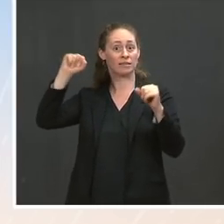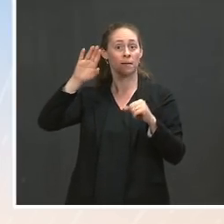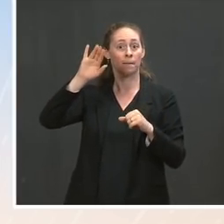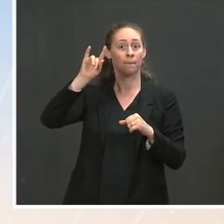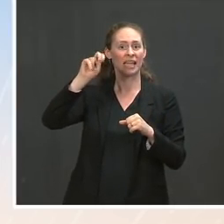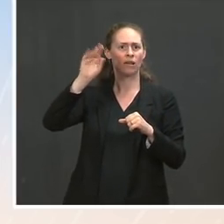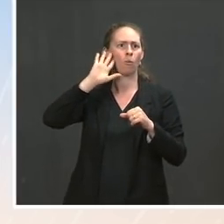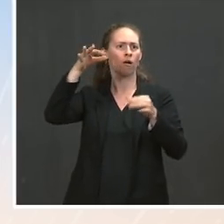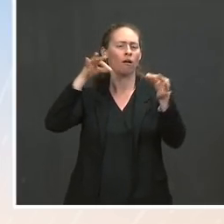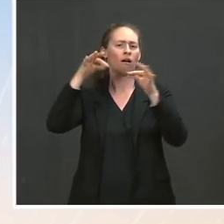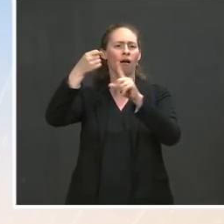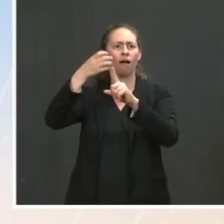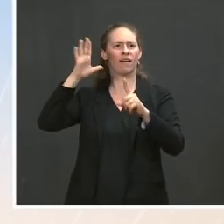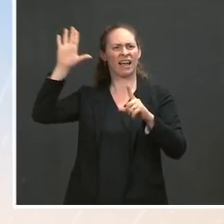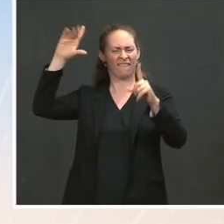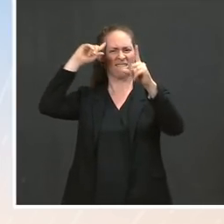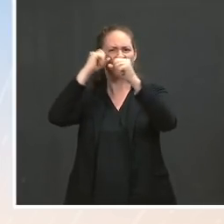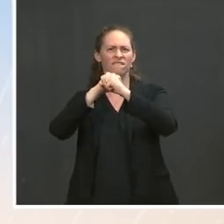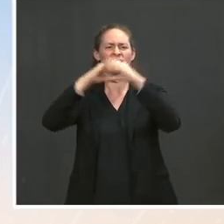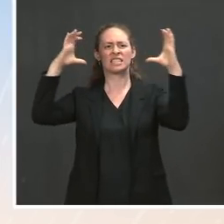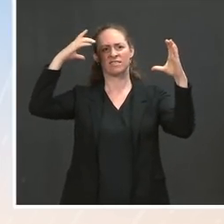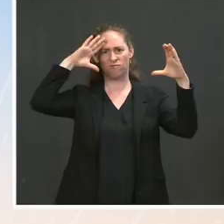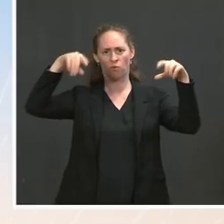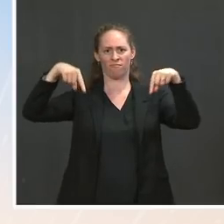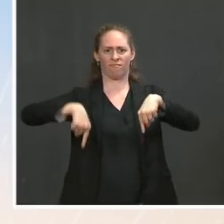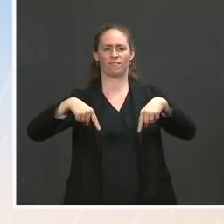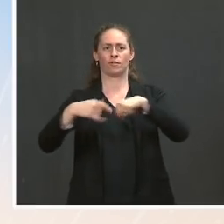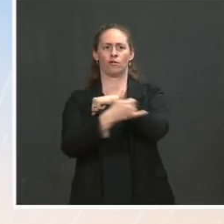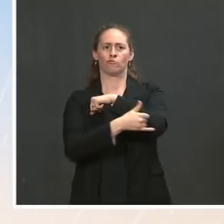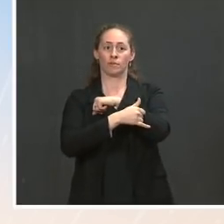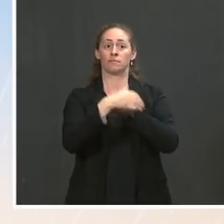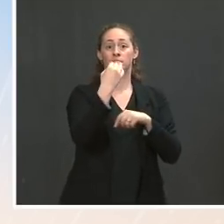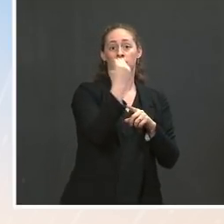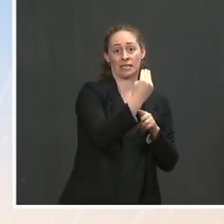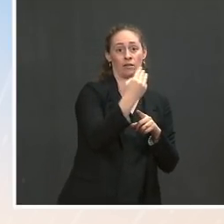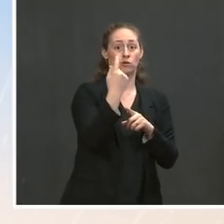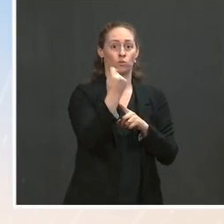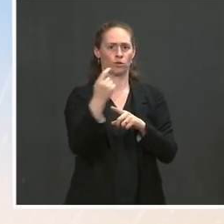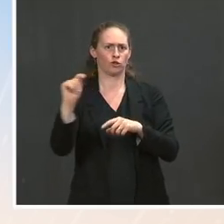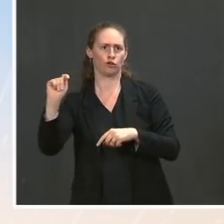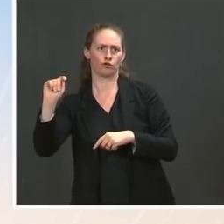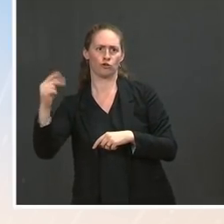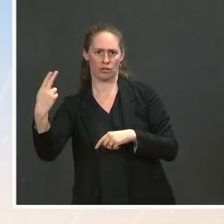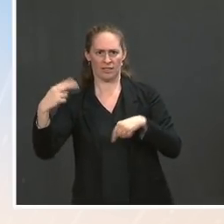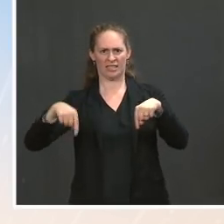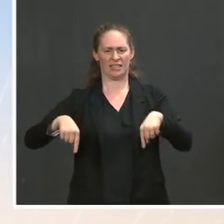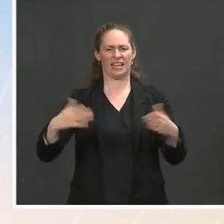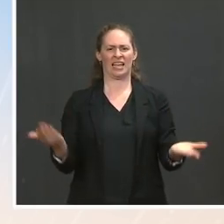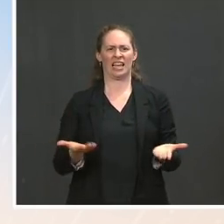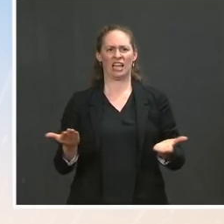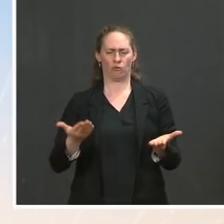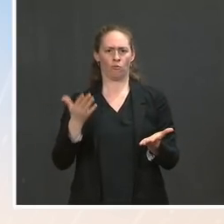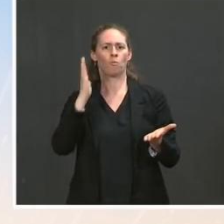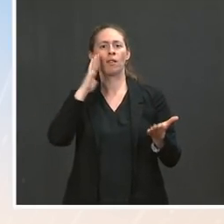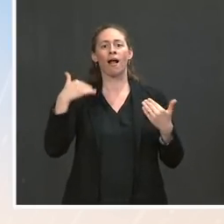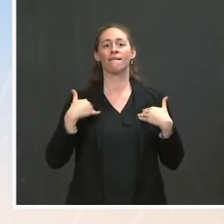On Monday, Tuesday and Thursday, he will not be traveling. He will be doing public events at the White House. We'll have more details of those in the coming days.